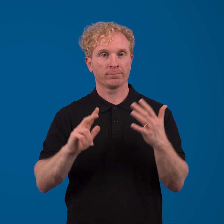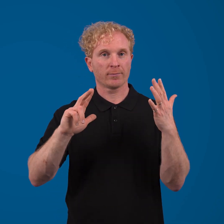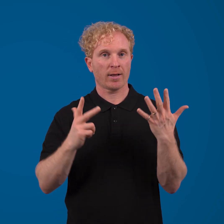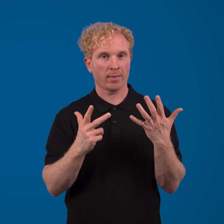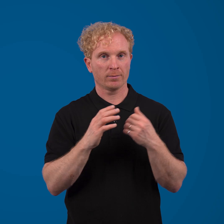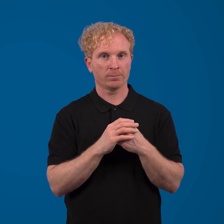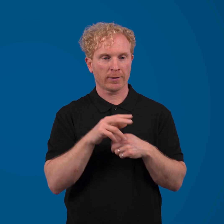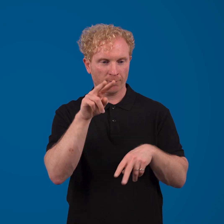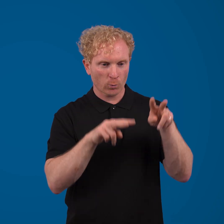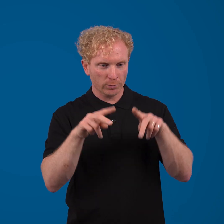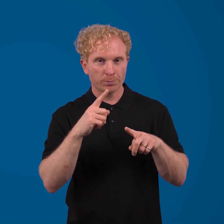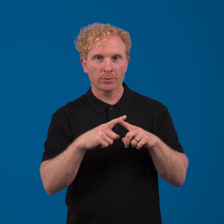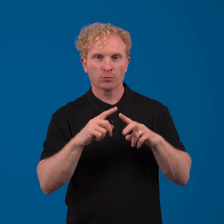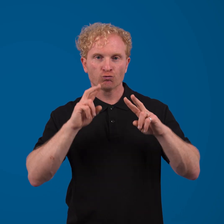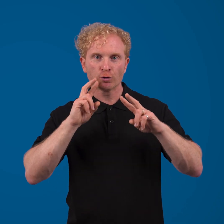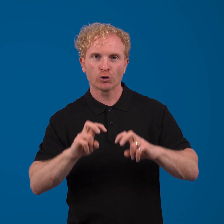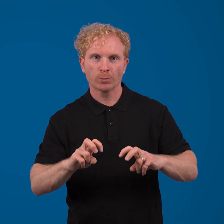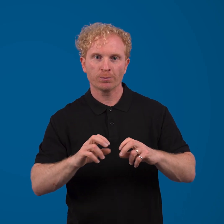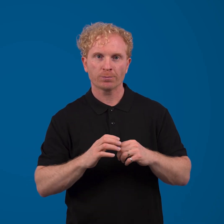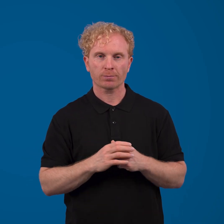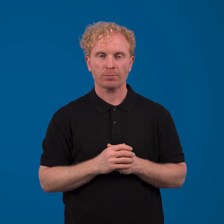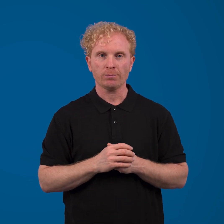Evaluation and Research